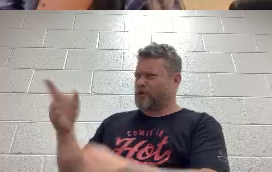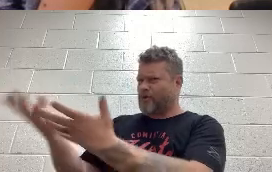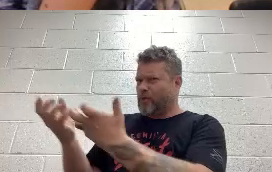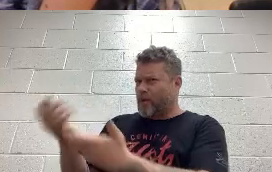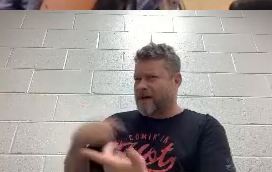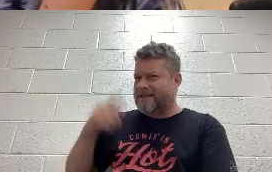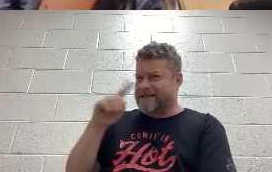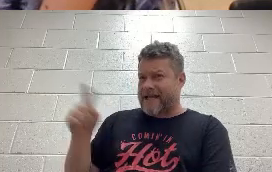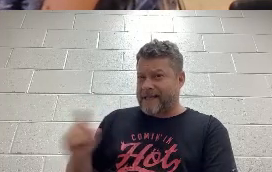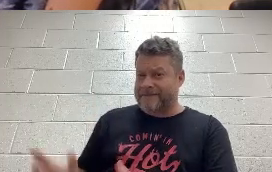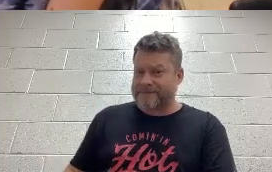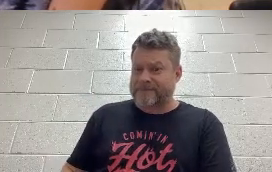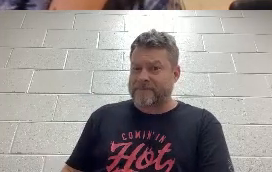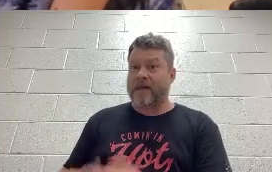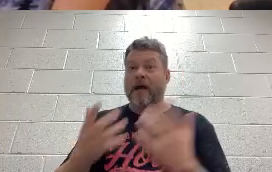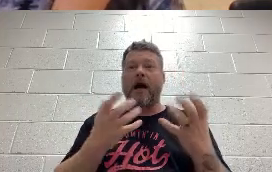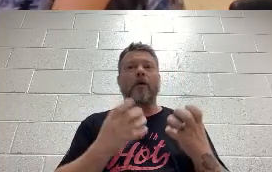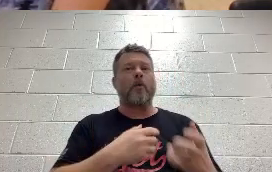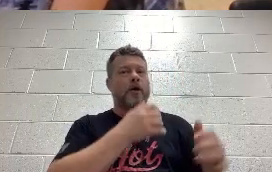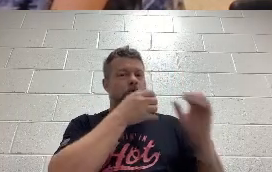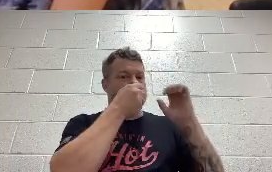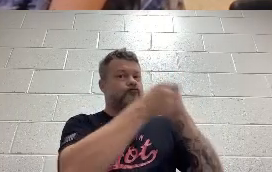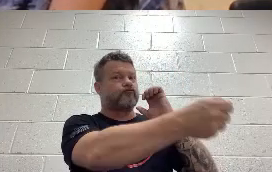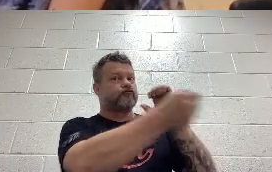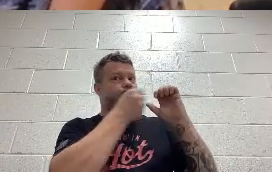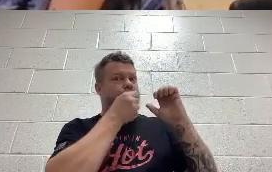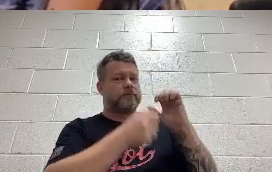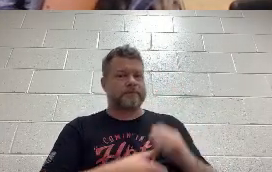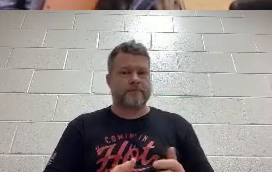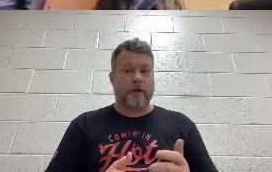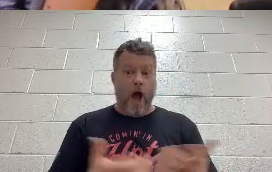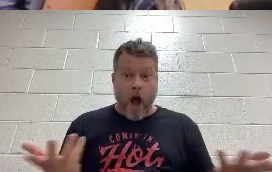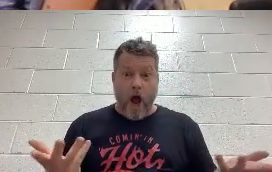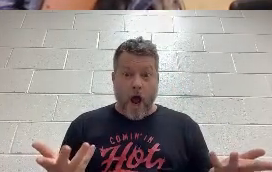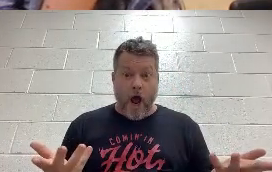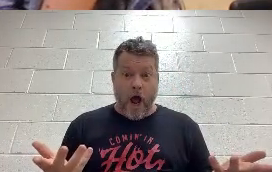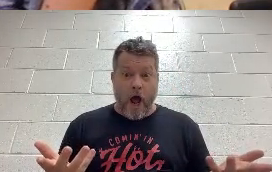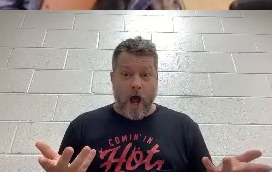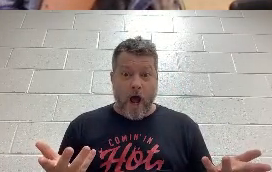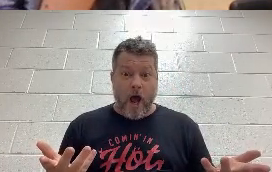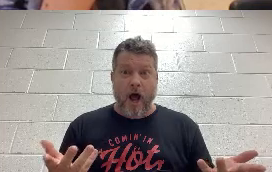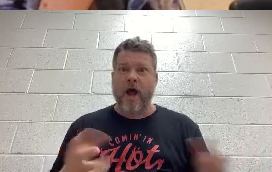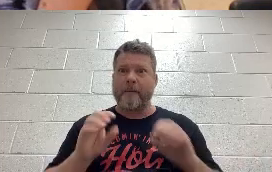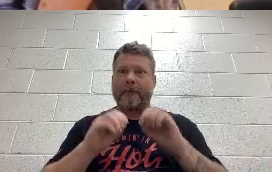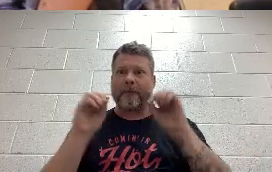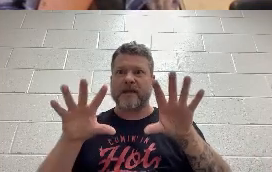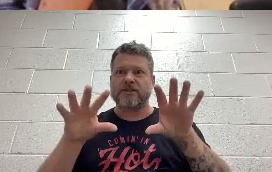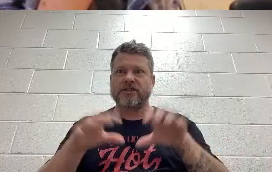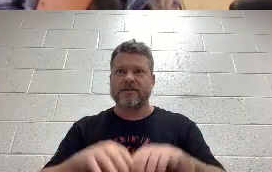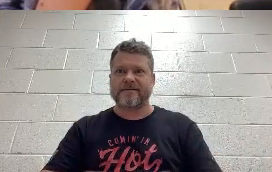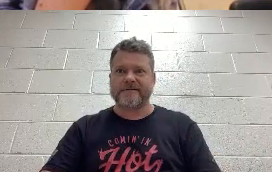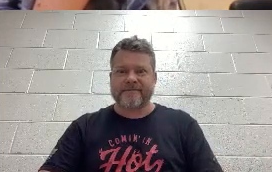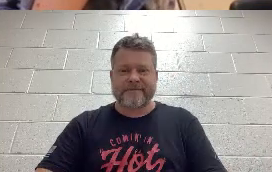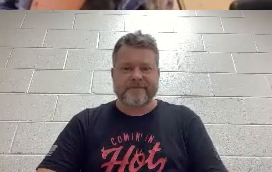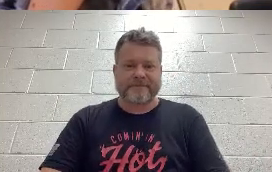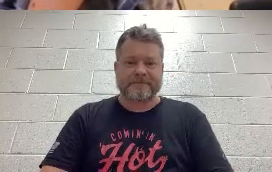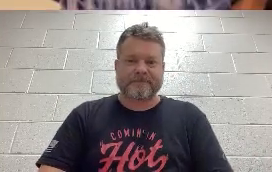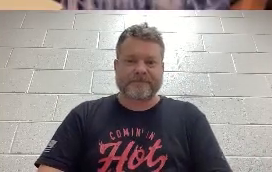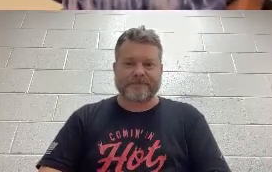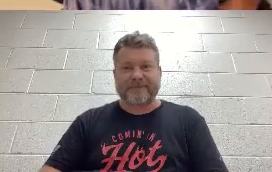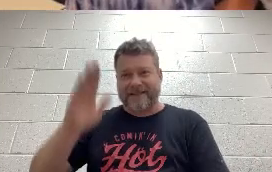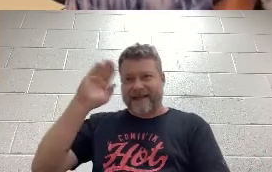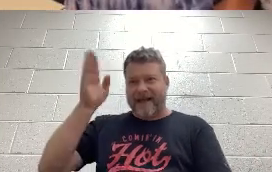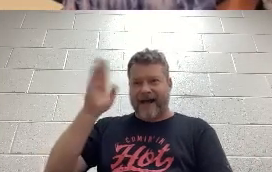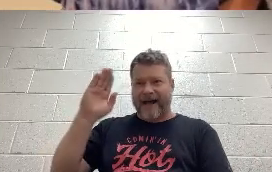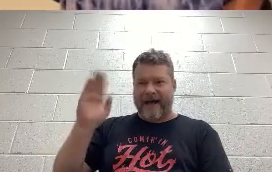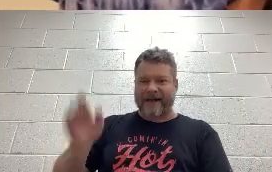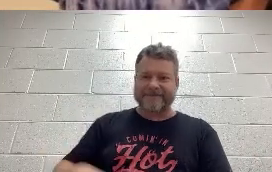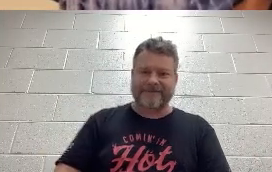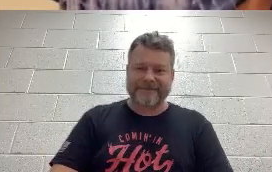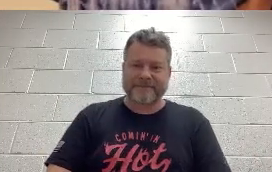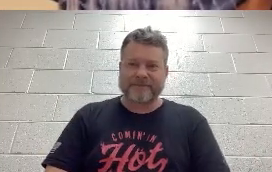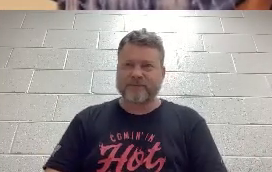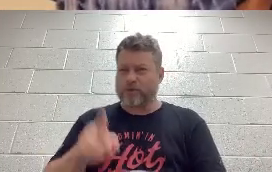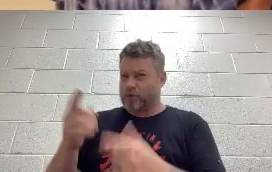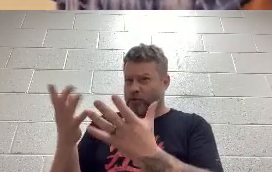for Christmas Zain? I really want a Trombone. Wow! Magic! Hi Brooklyn what do you want for Christmas?